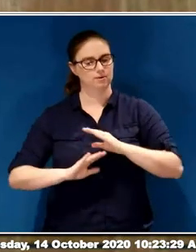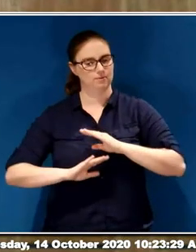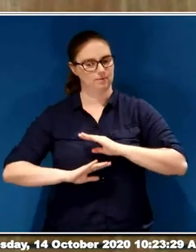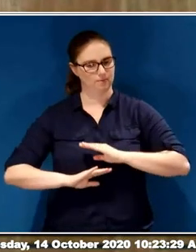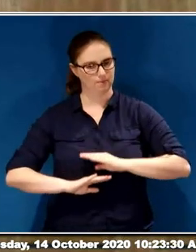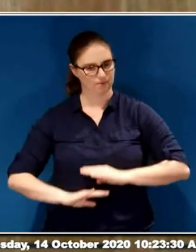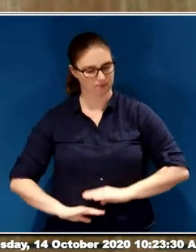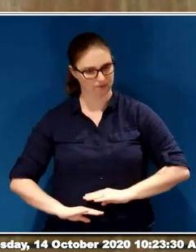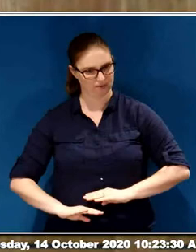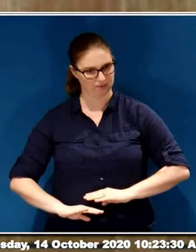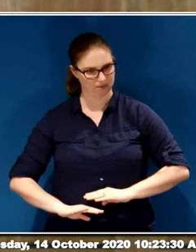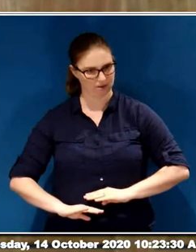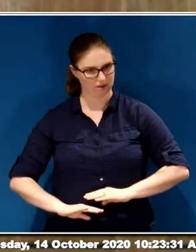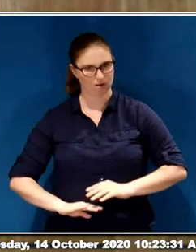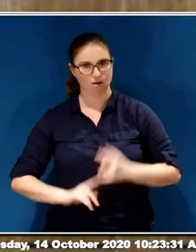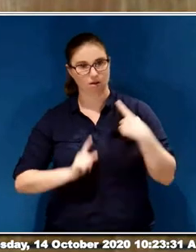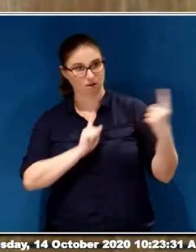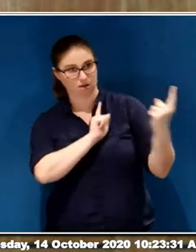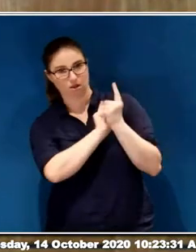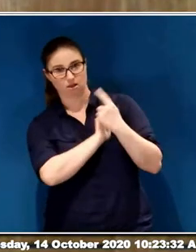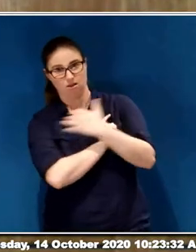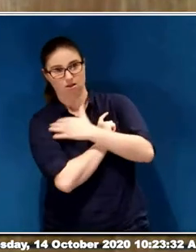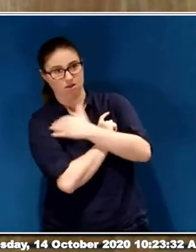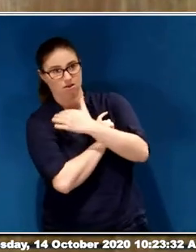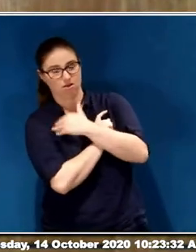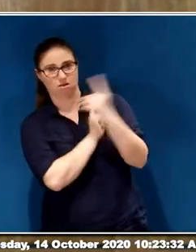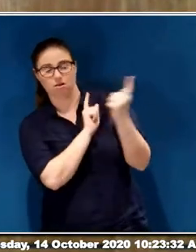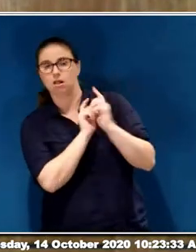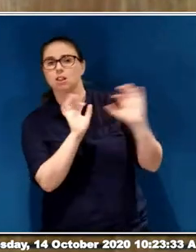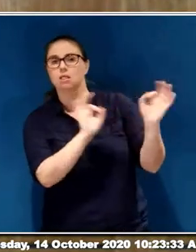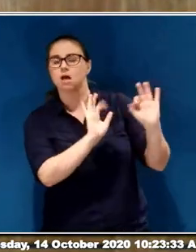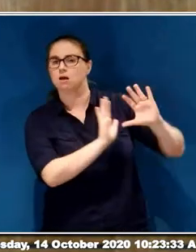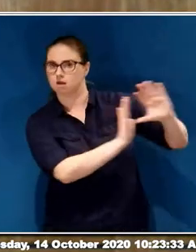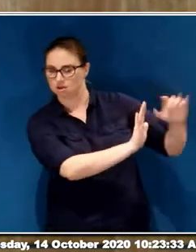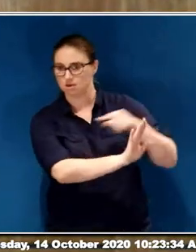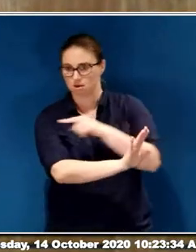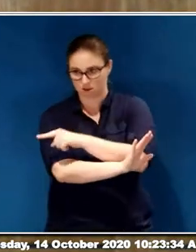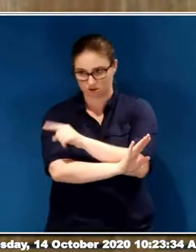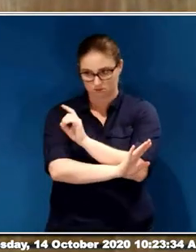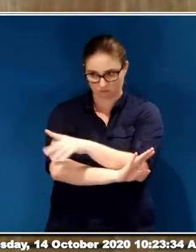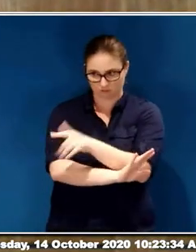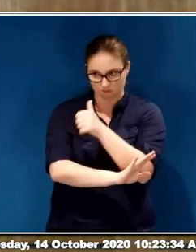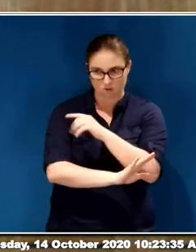enough to then have a conversation with the HOSEs and either problem-solve,